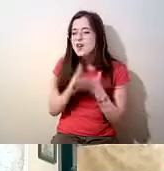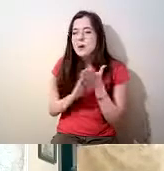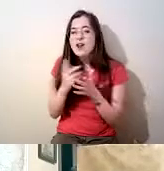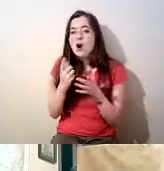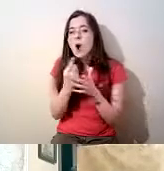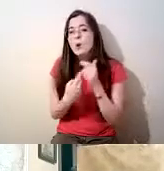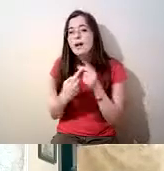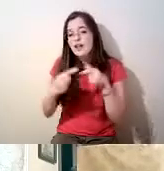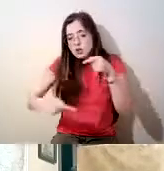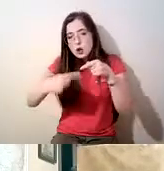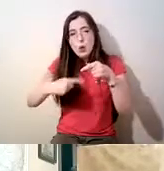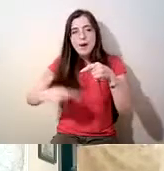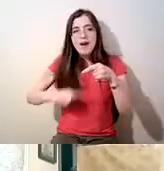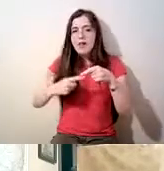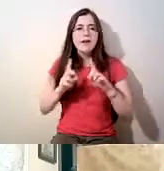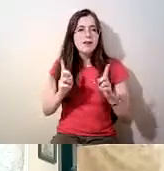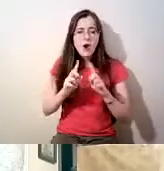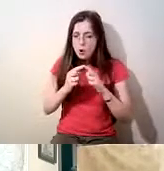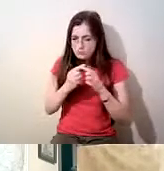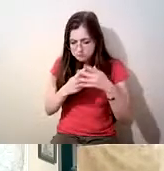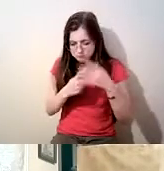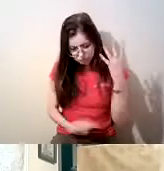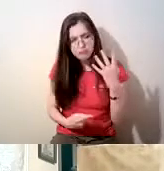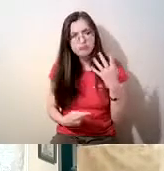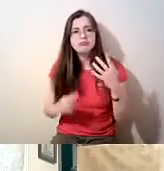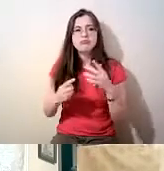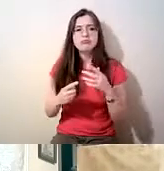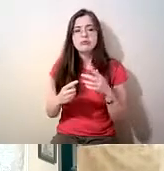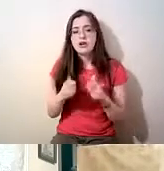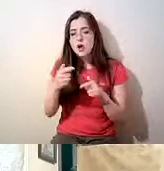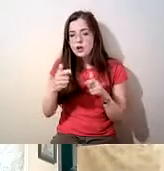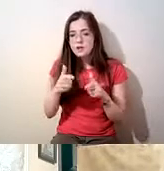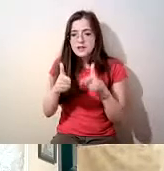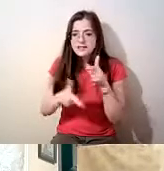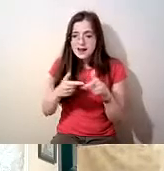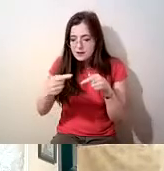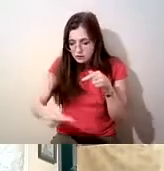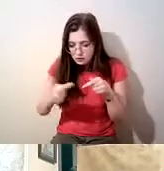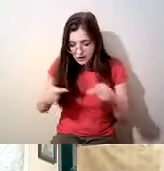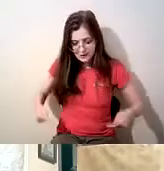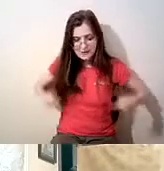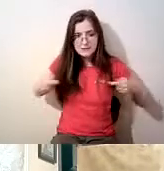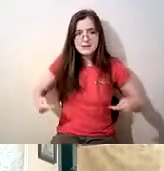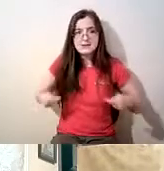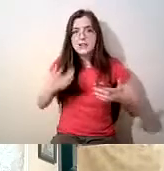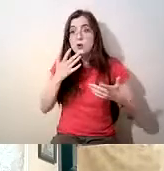different types there's bikes trikes hand cycles recumbents wheelchair clip-ons it can be a hugely